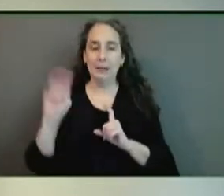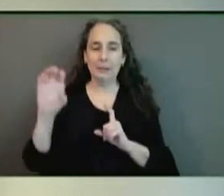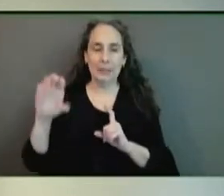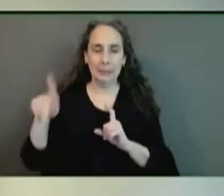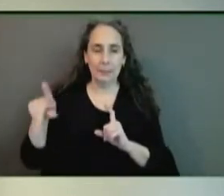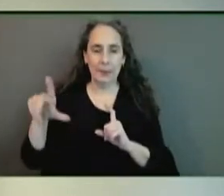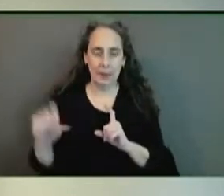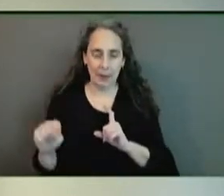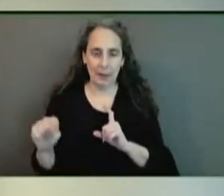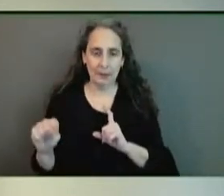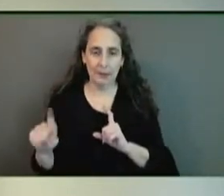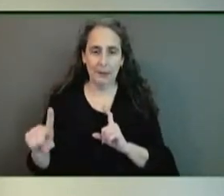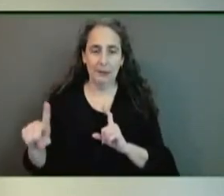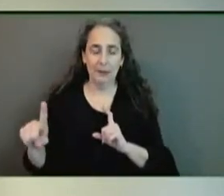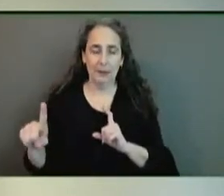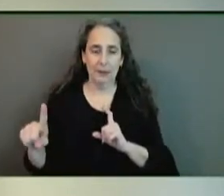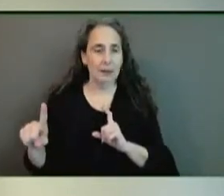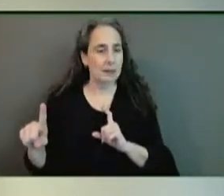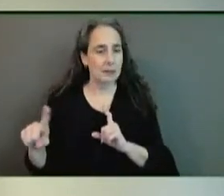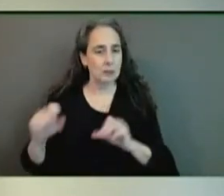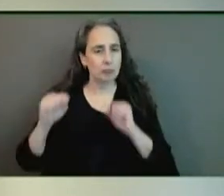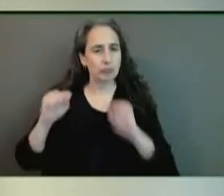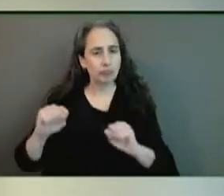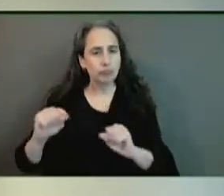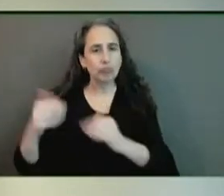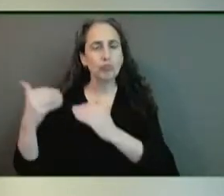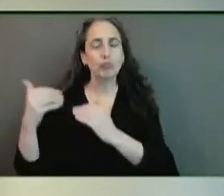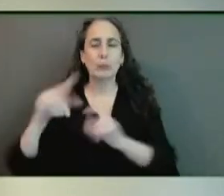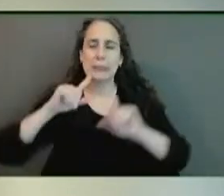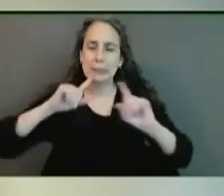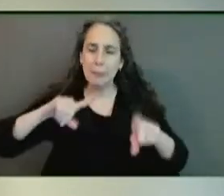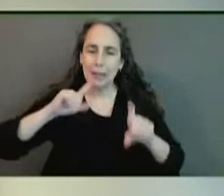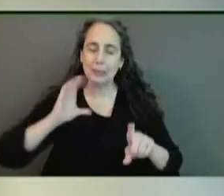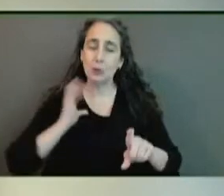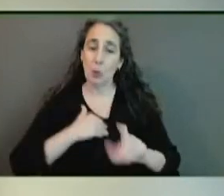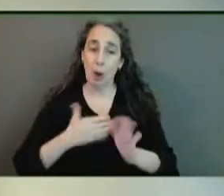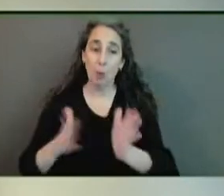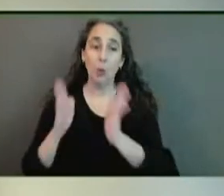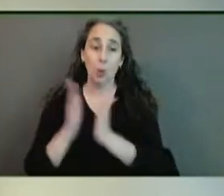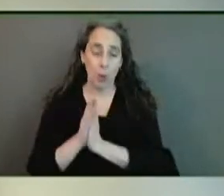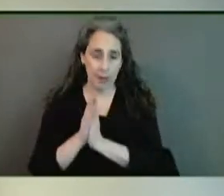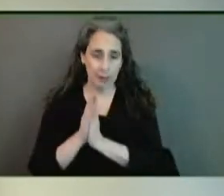unvaccinated. But Montgomery County Public School has been